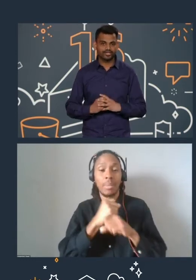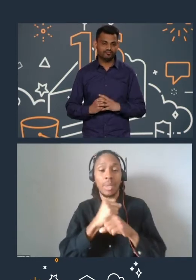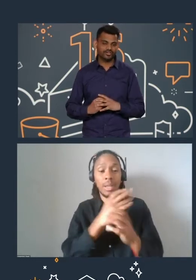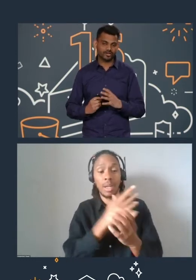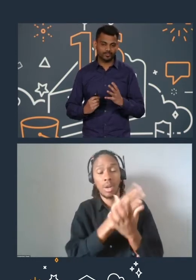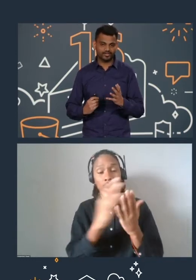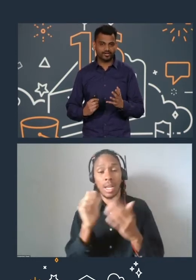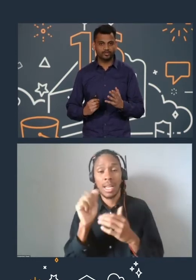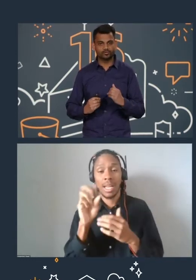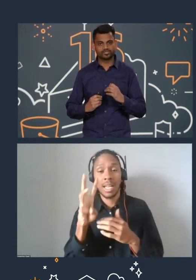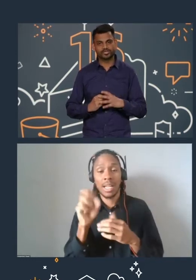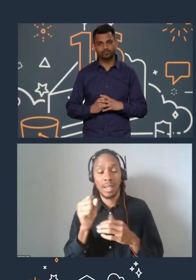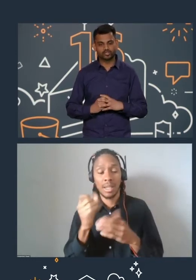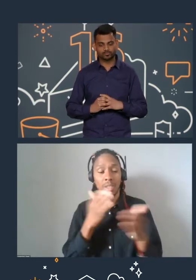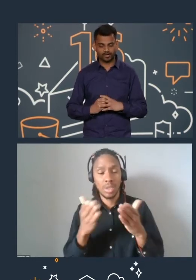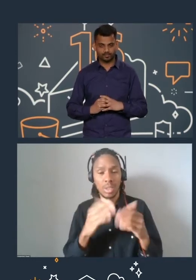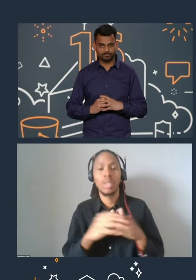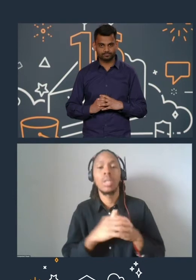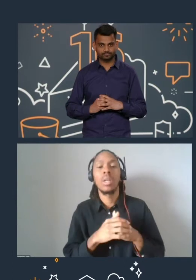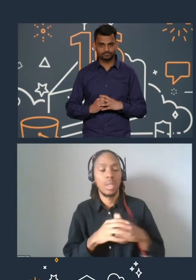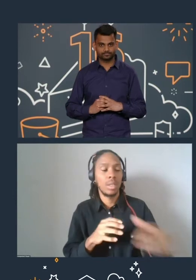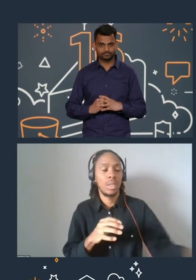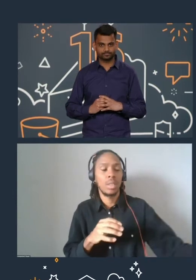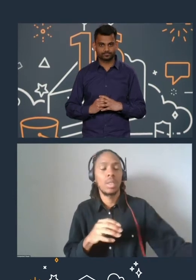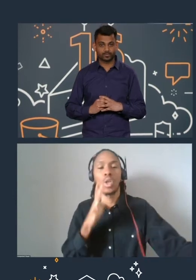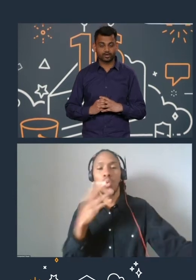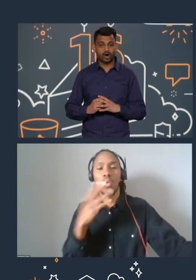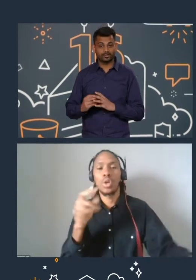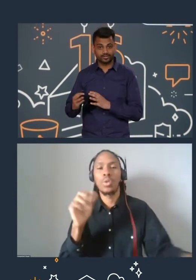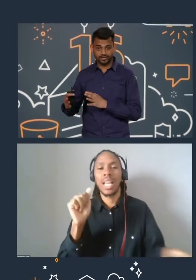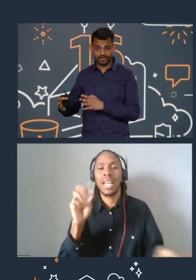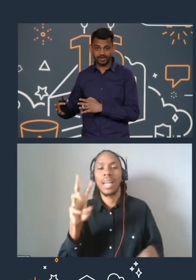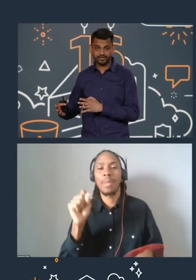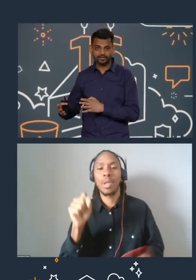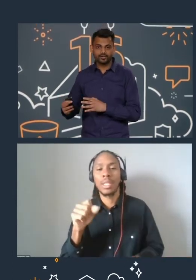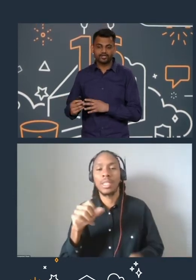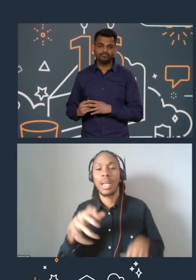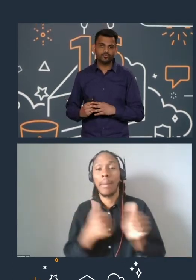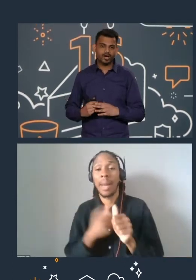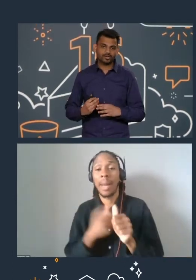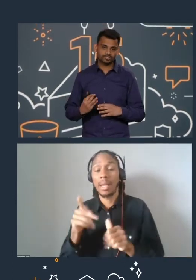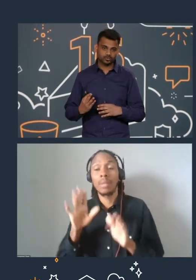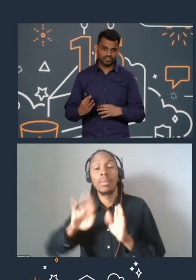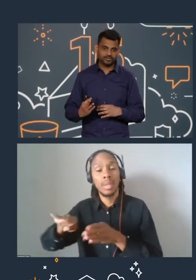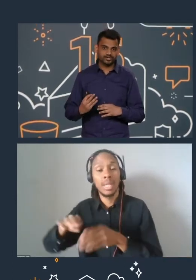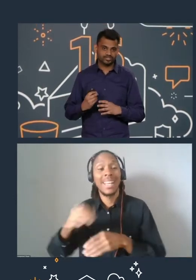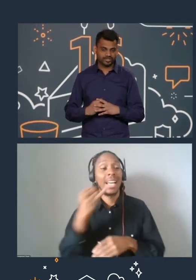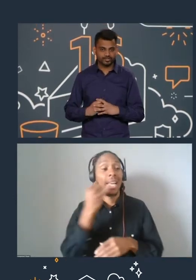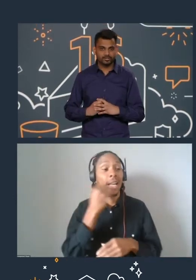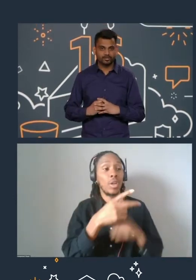then we recommend that you use AWS Backup. On the other hand, if you are a storage administrator